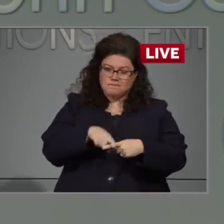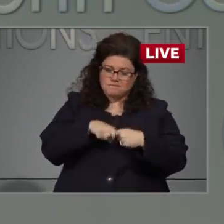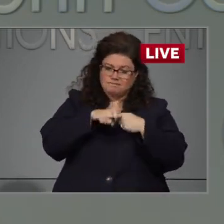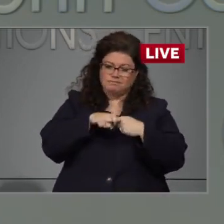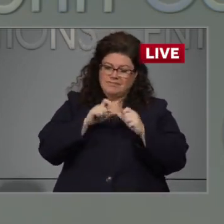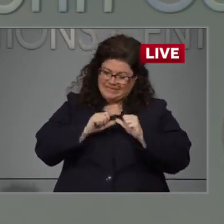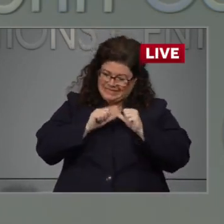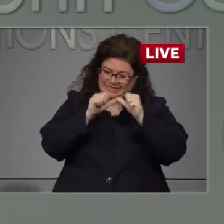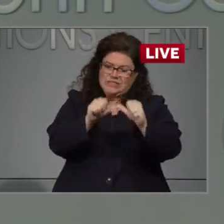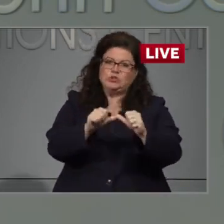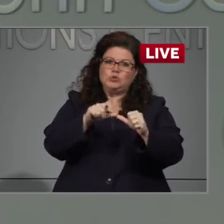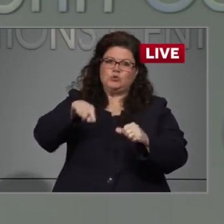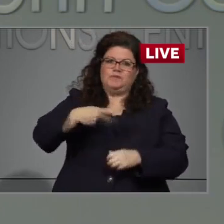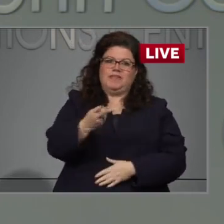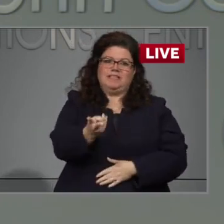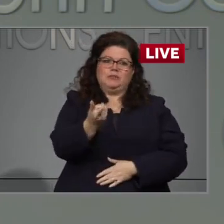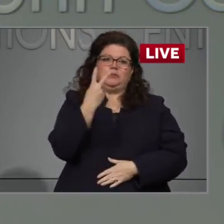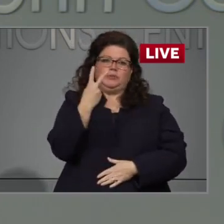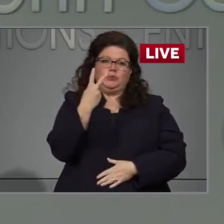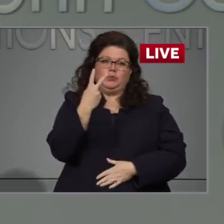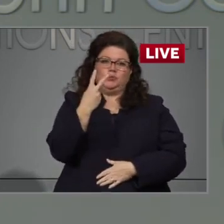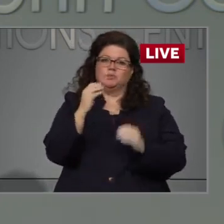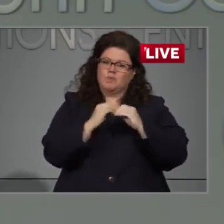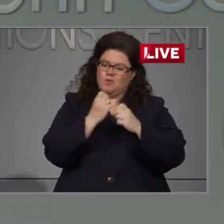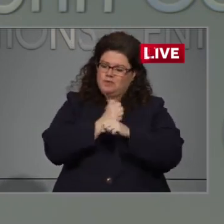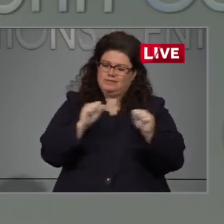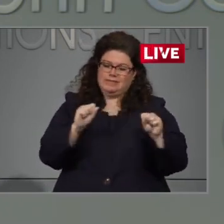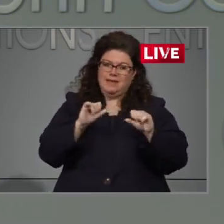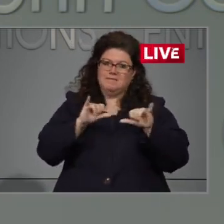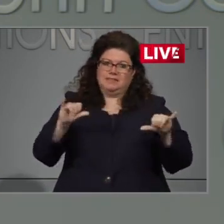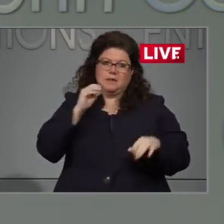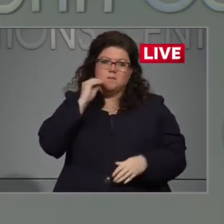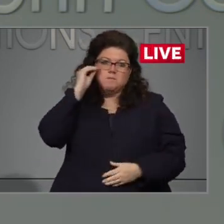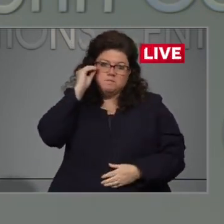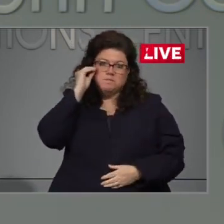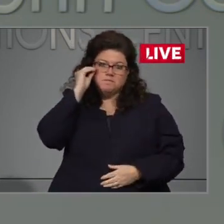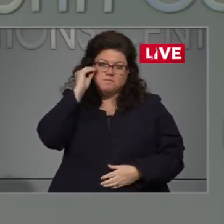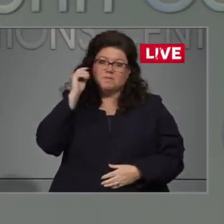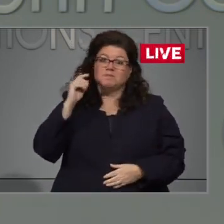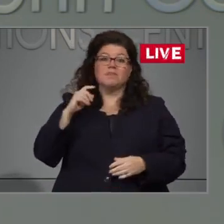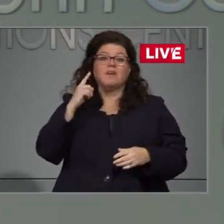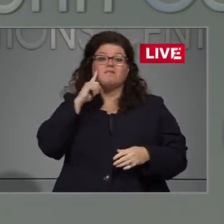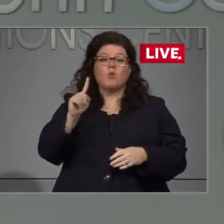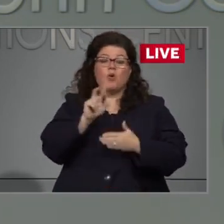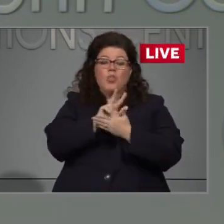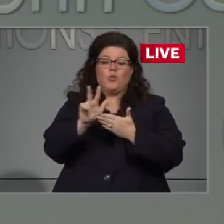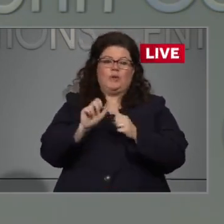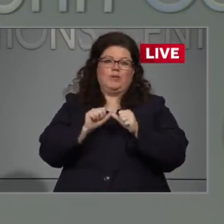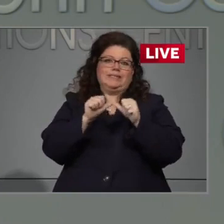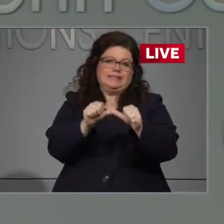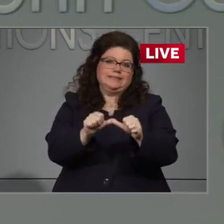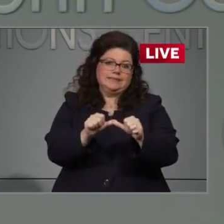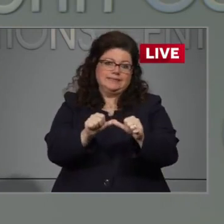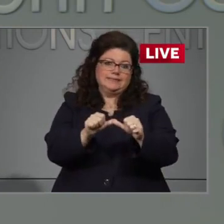SO TODAY I’M ANNOUNCING THAT NORTH CAROLINA WILL PAUSE AND CONTINUE OUR SAFER AT HOME PHASE 2.